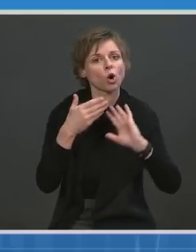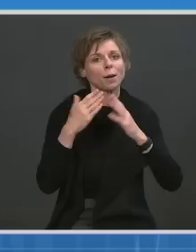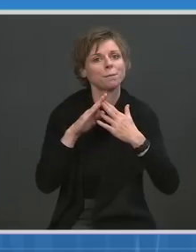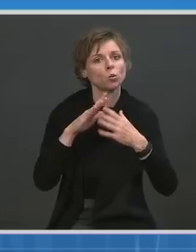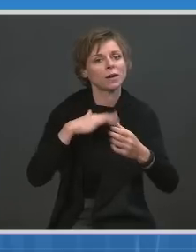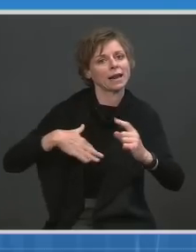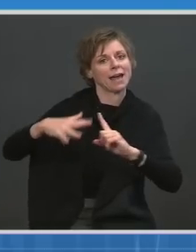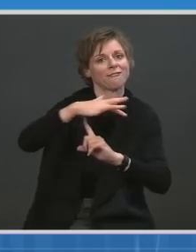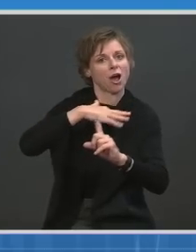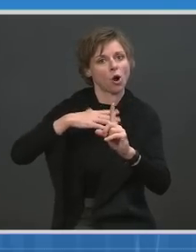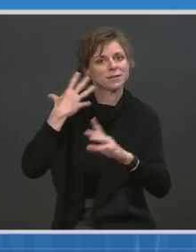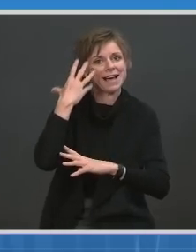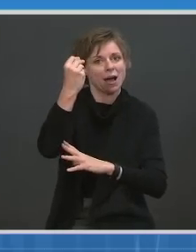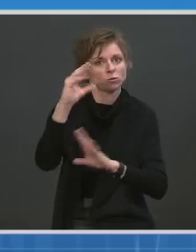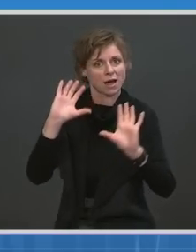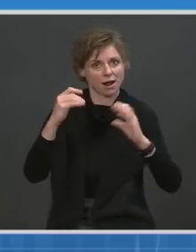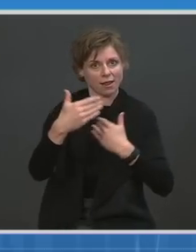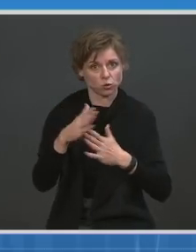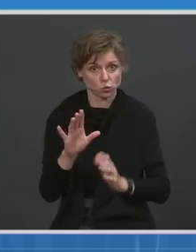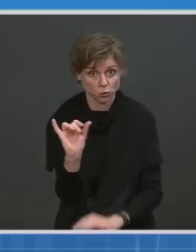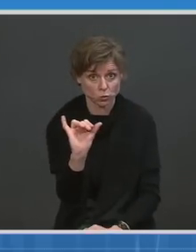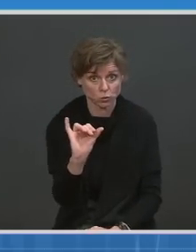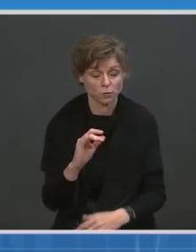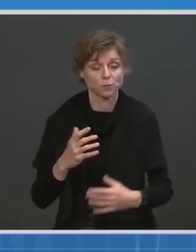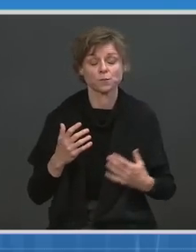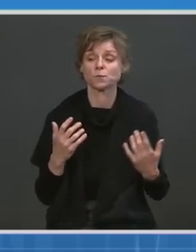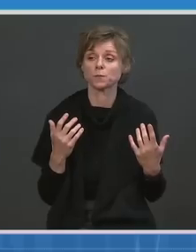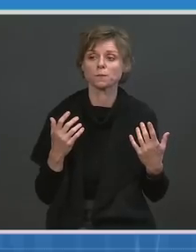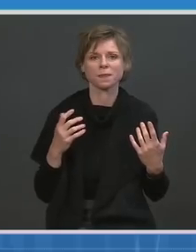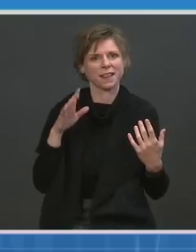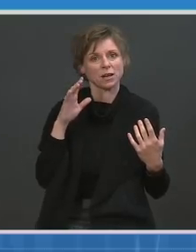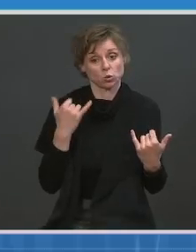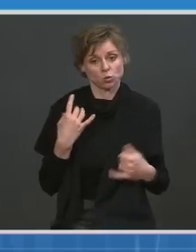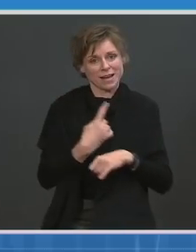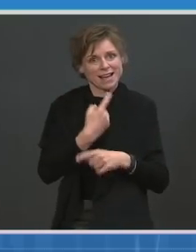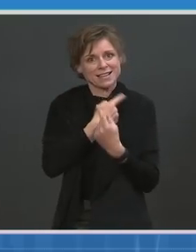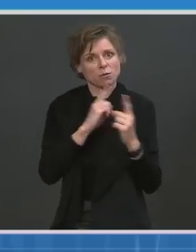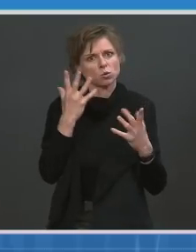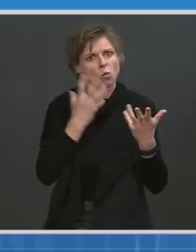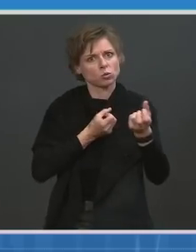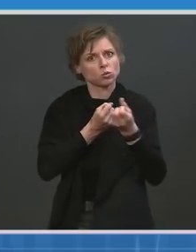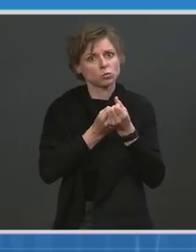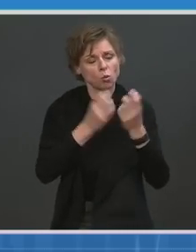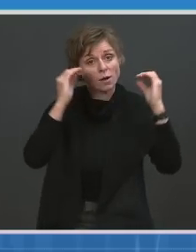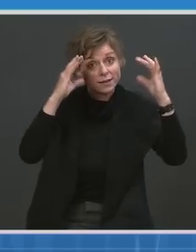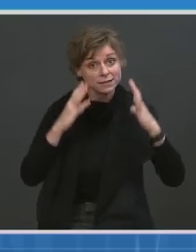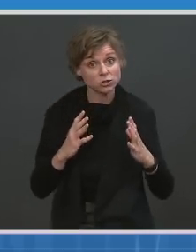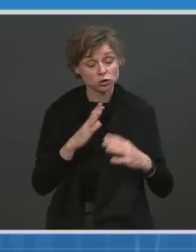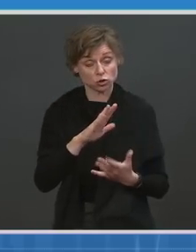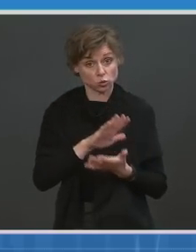Today's announcement builds on our ongoing efforts to support teachers, school, staff, and students,